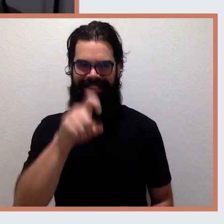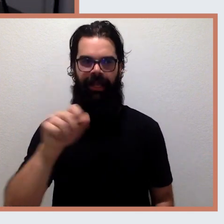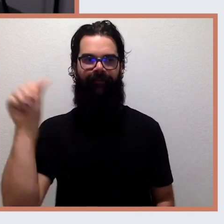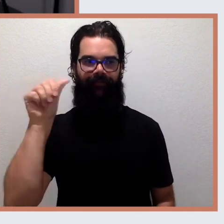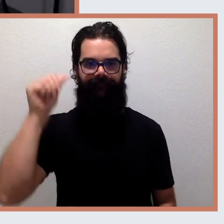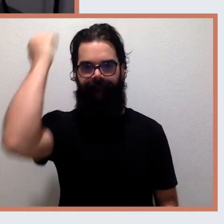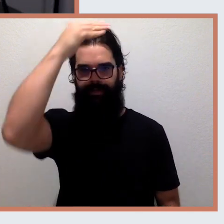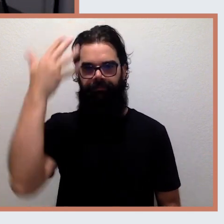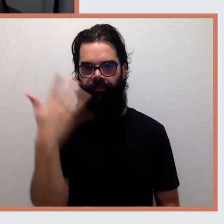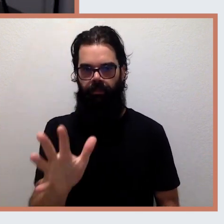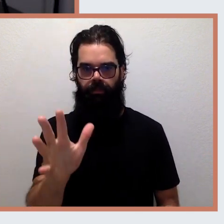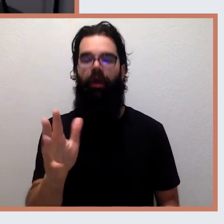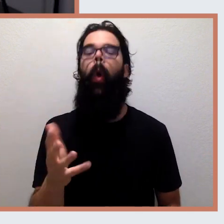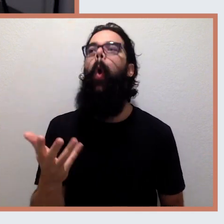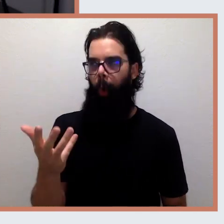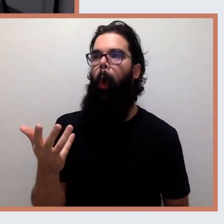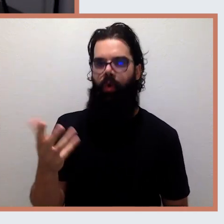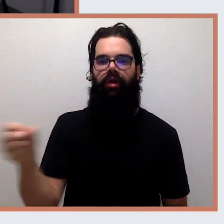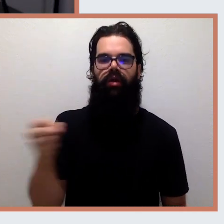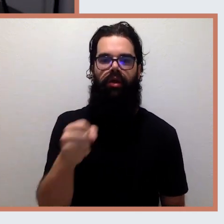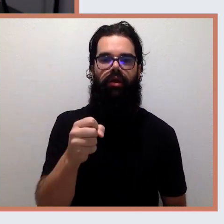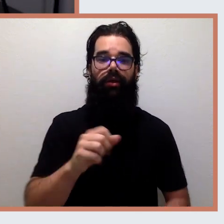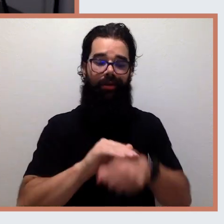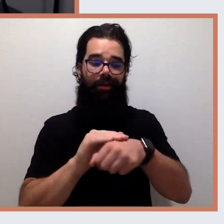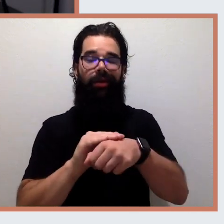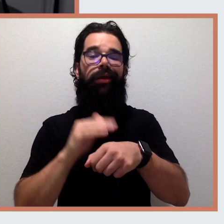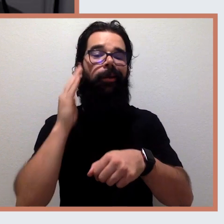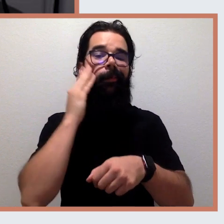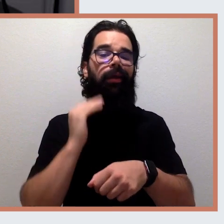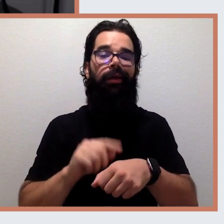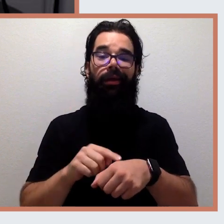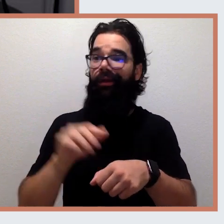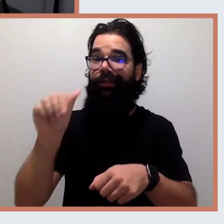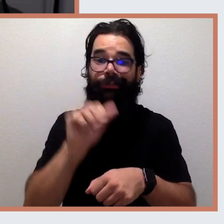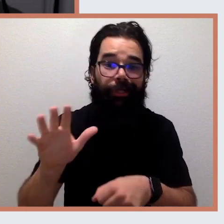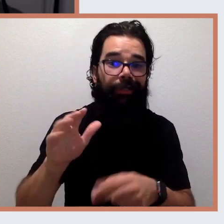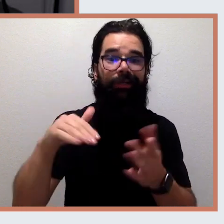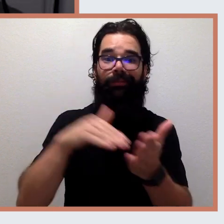Unless it's specific to the story, right? Like, "I need specifically Afghan." That's different,